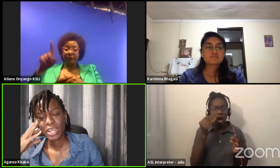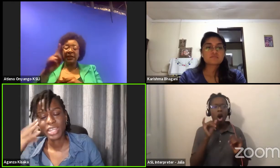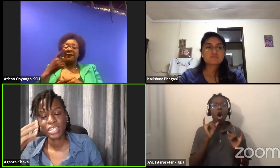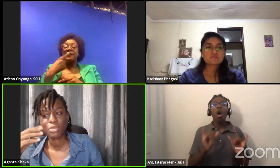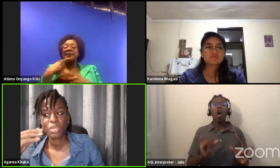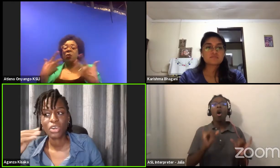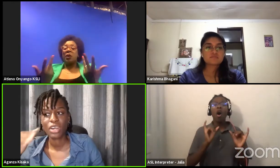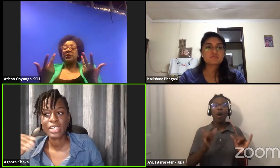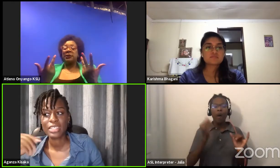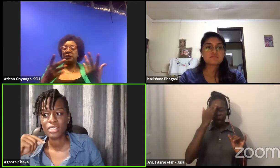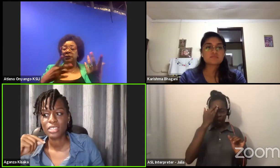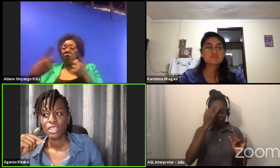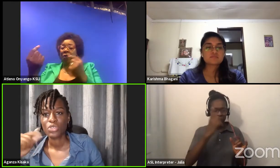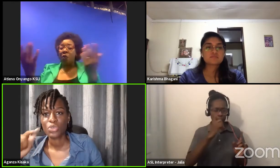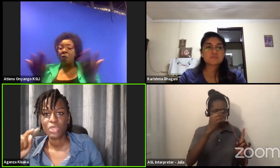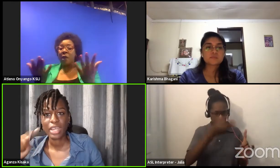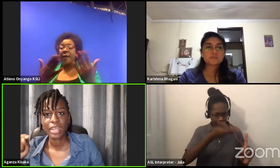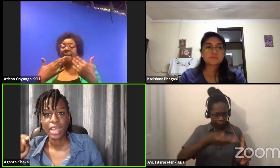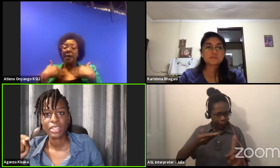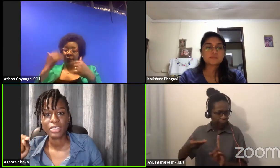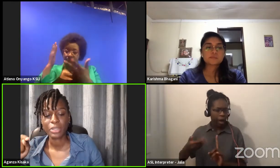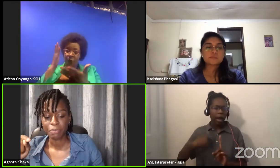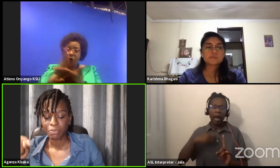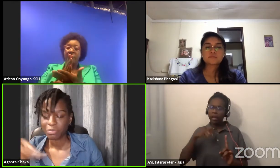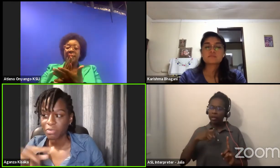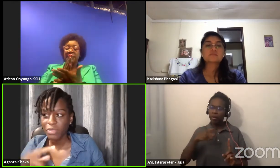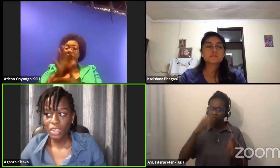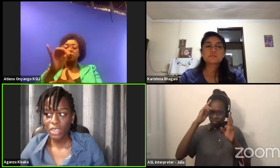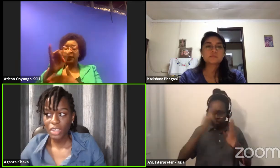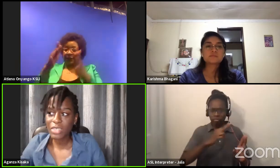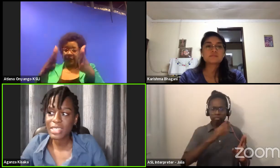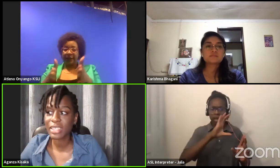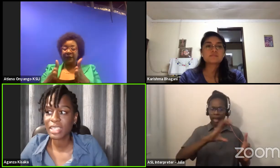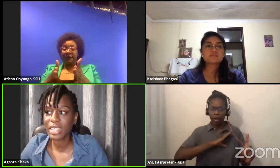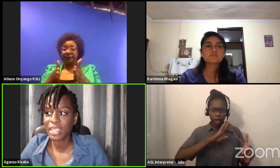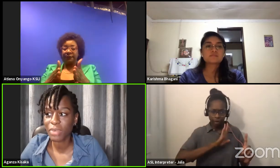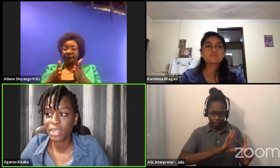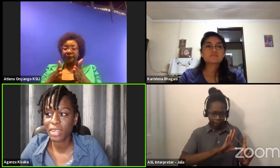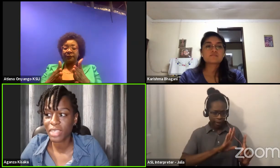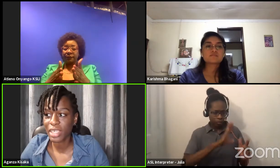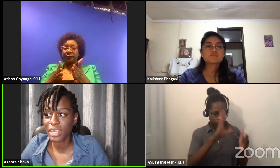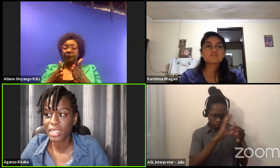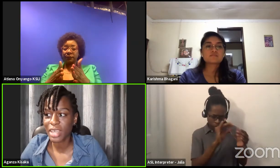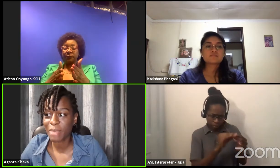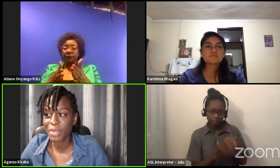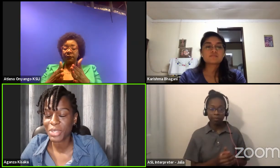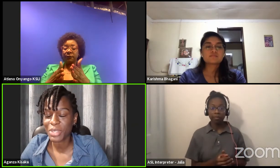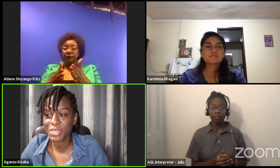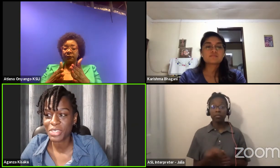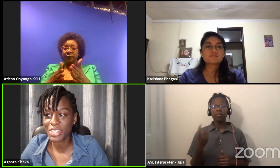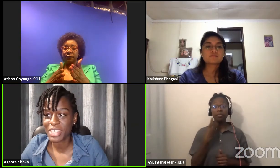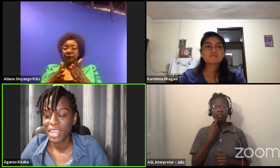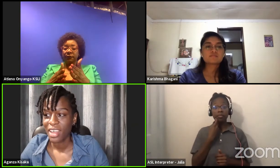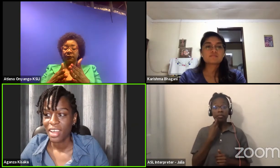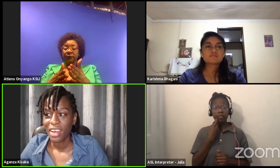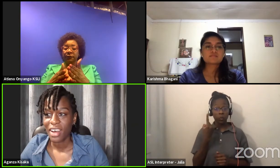and I need to be honest to that character. Recently in one of the killing time rehearsals